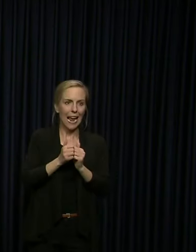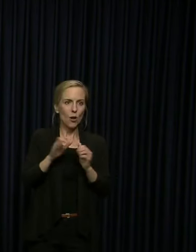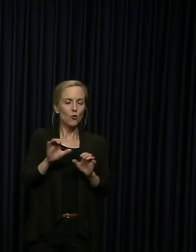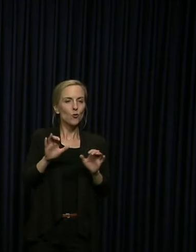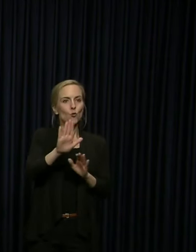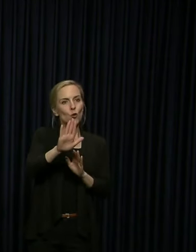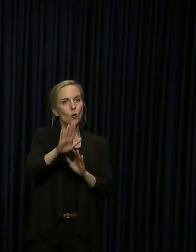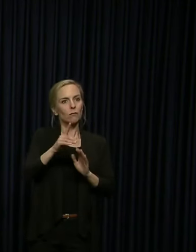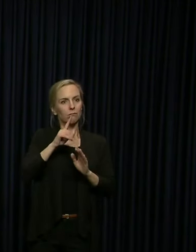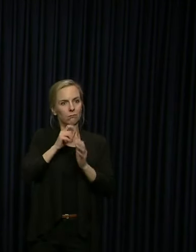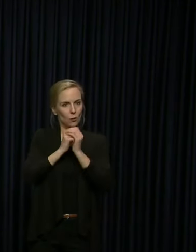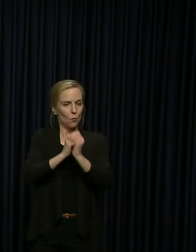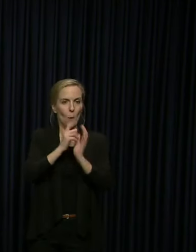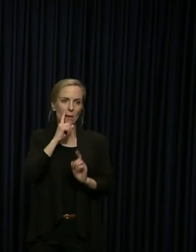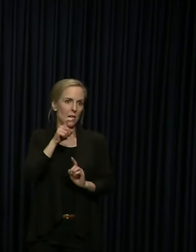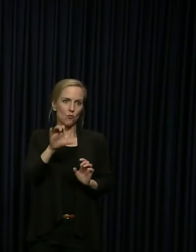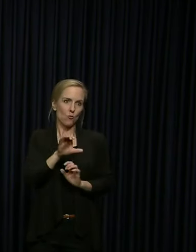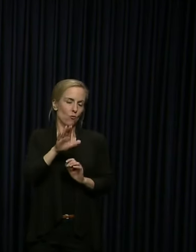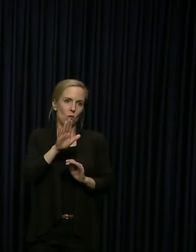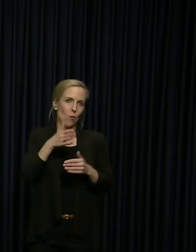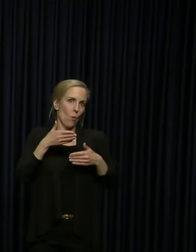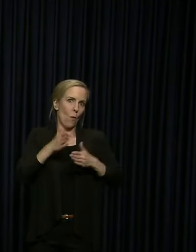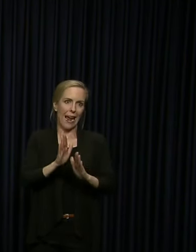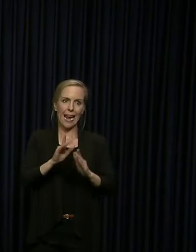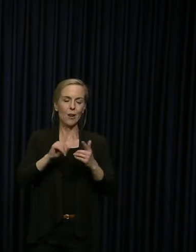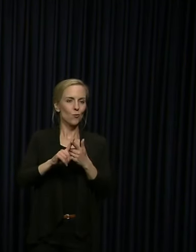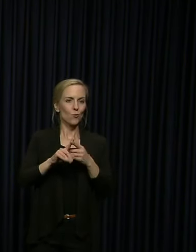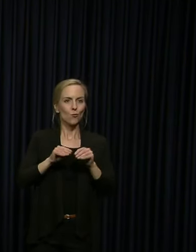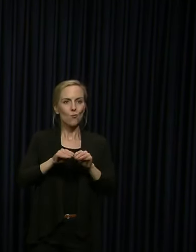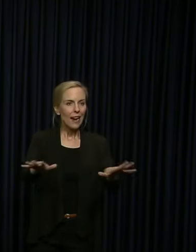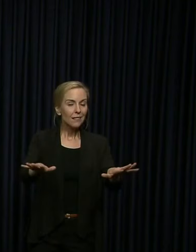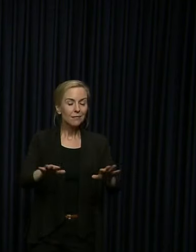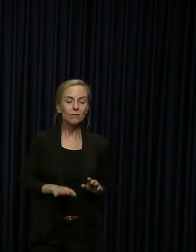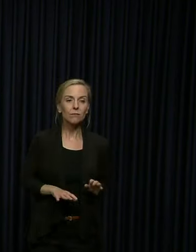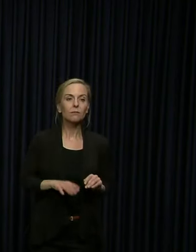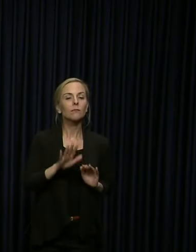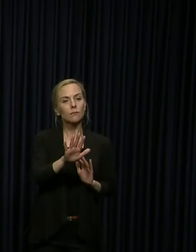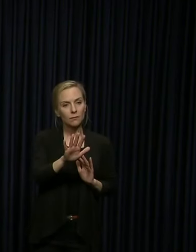WHAT THAT IS DOING, THE RISK